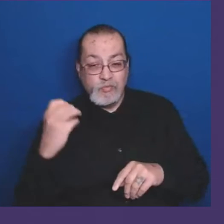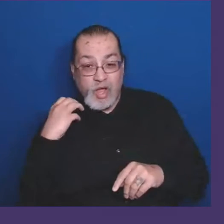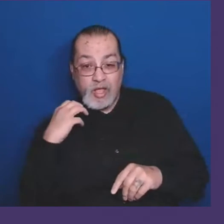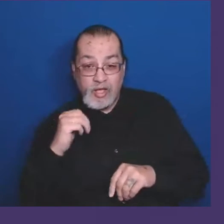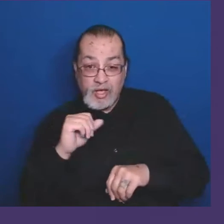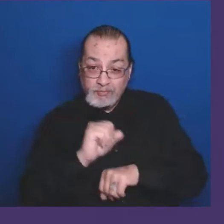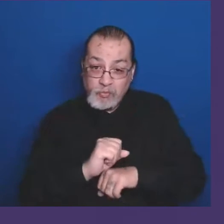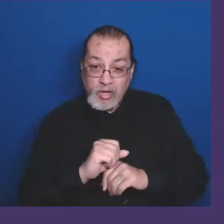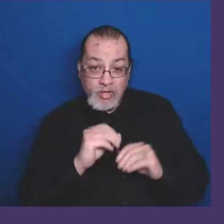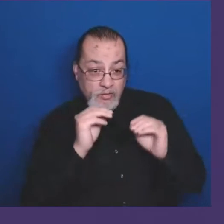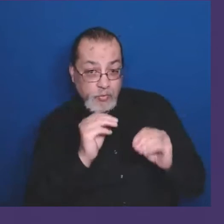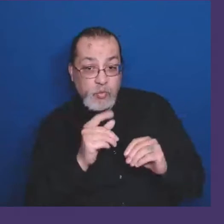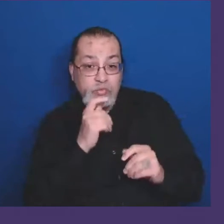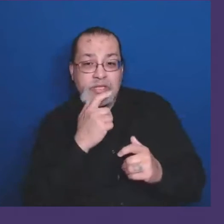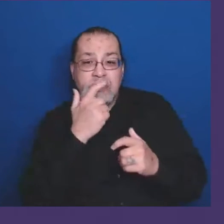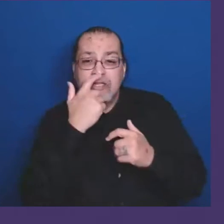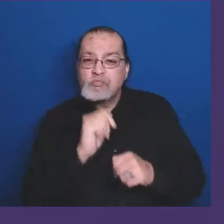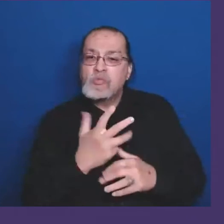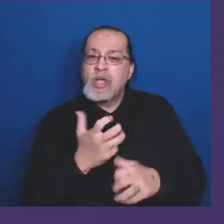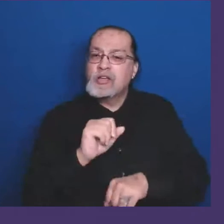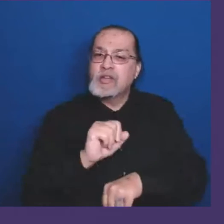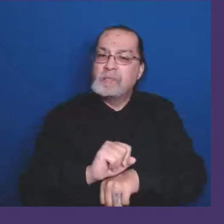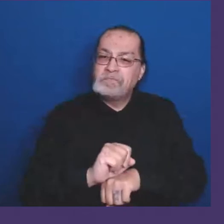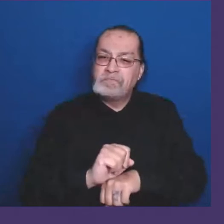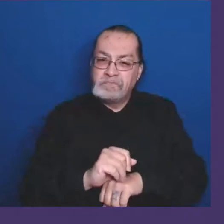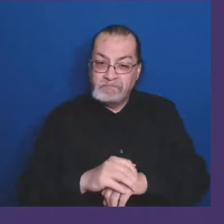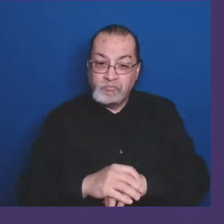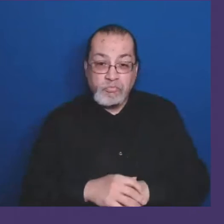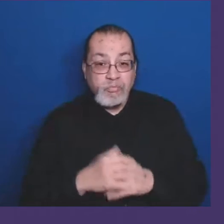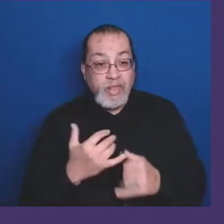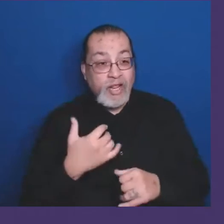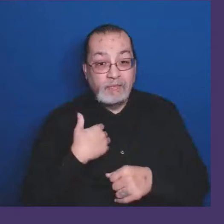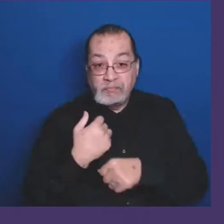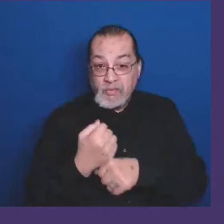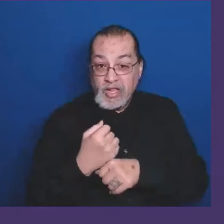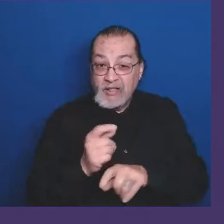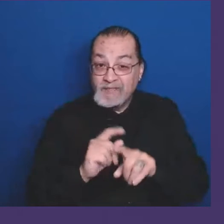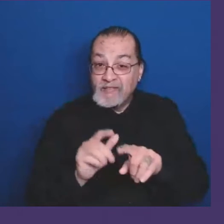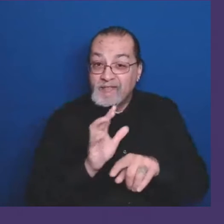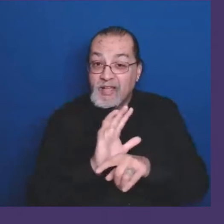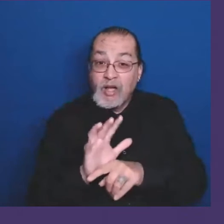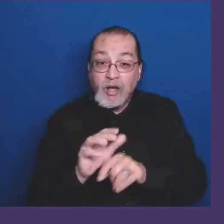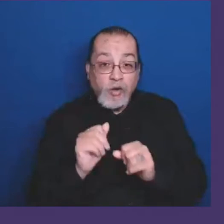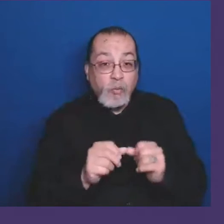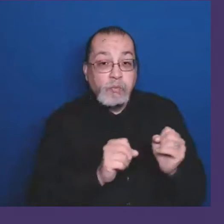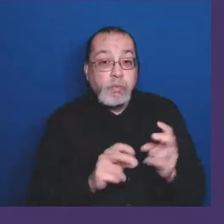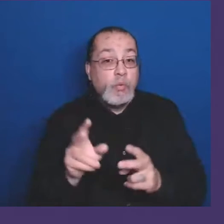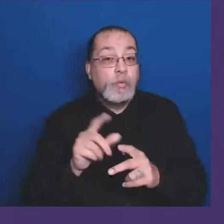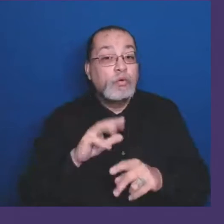a series of videos for their training platform. Laura Davis: Actually, as people come in, they'll access those free training sessions.